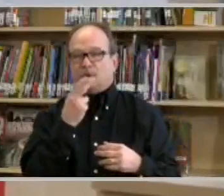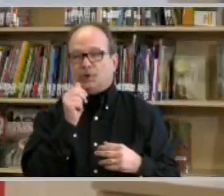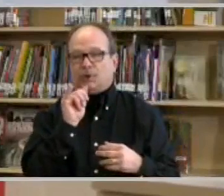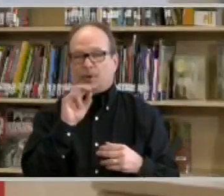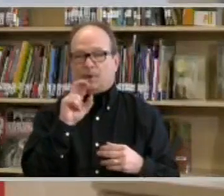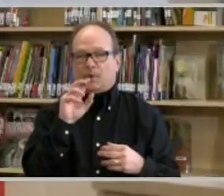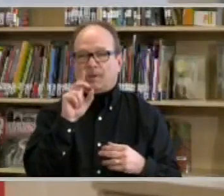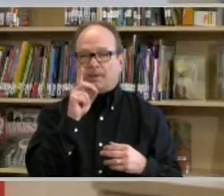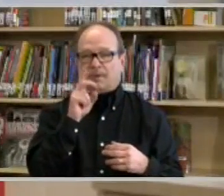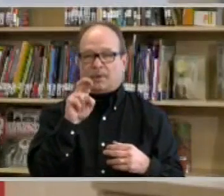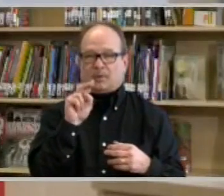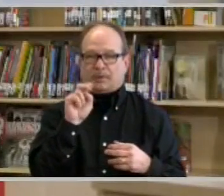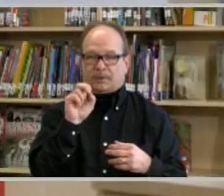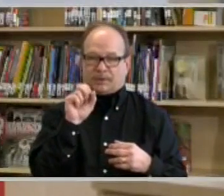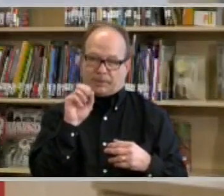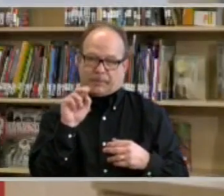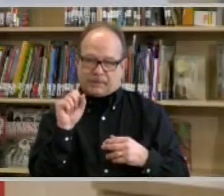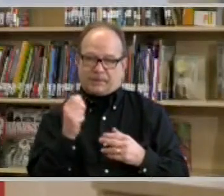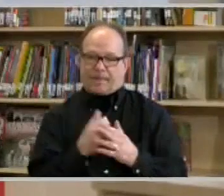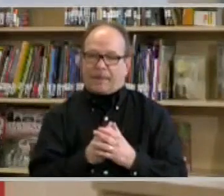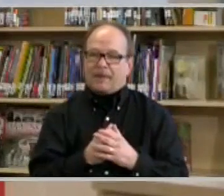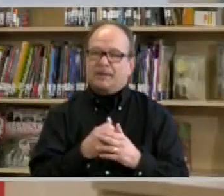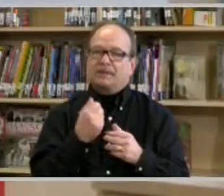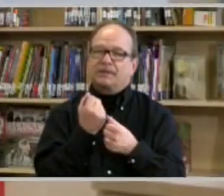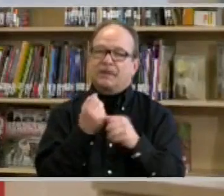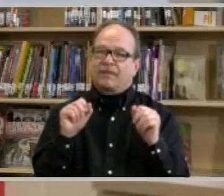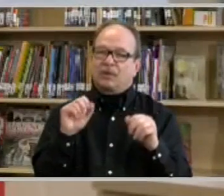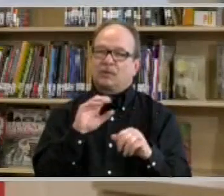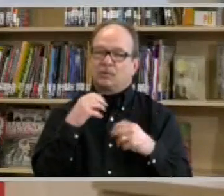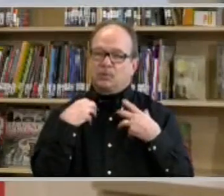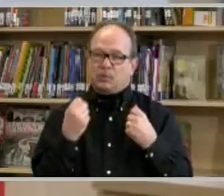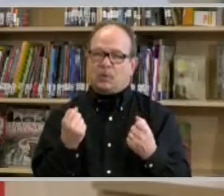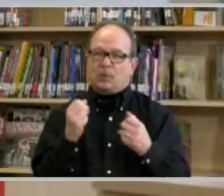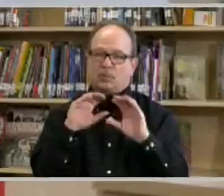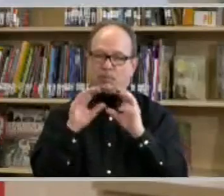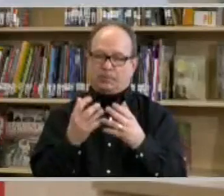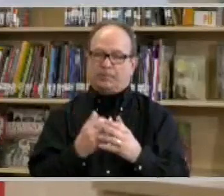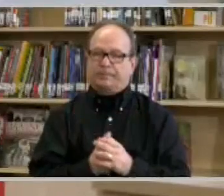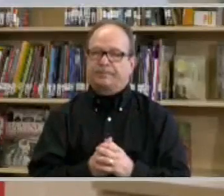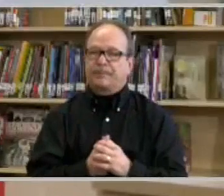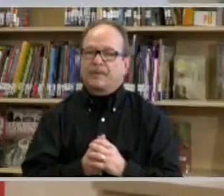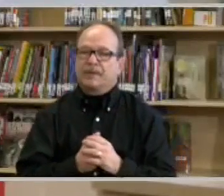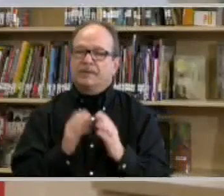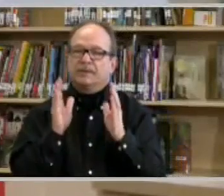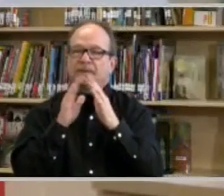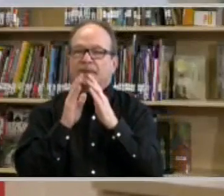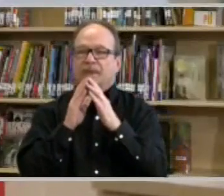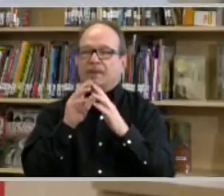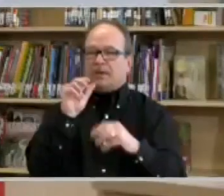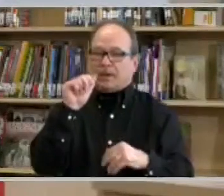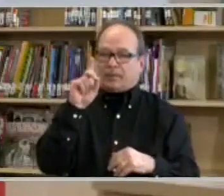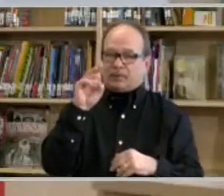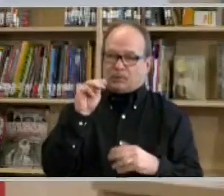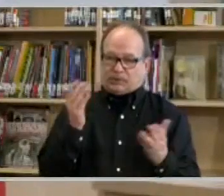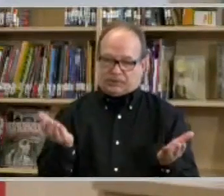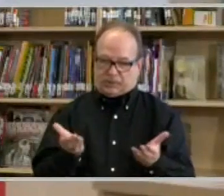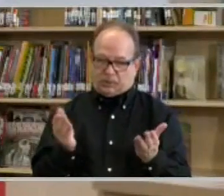CHAIRS, WHO CHAIRED WITH DR. NESBT, OUR SAFER, STRONGER